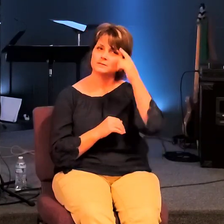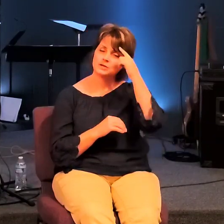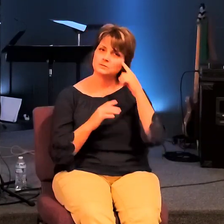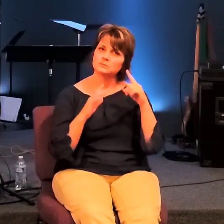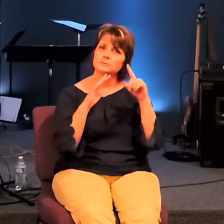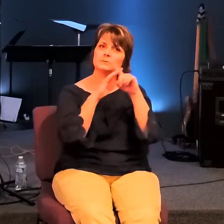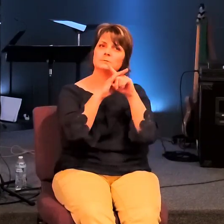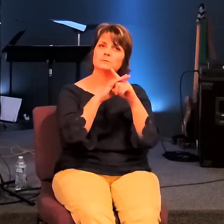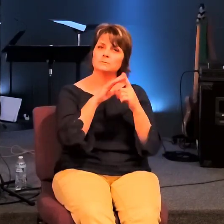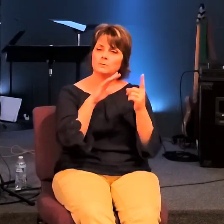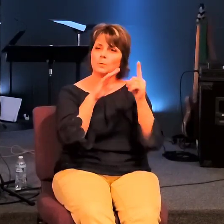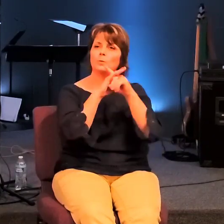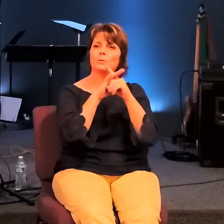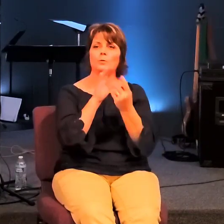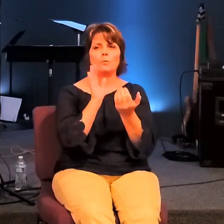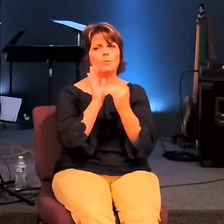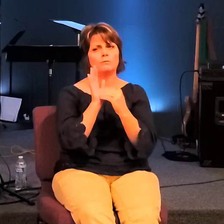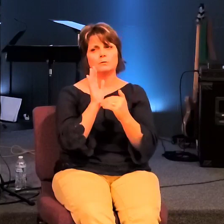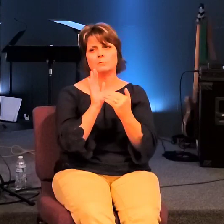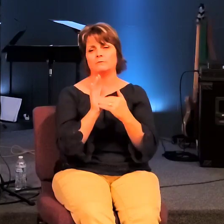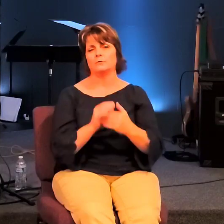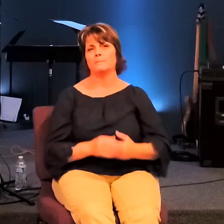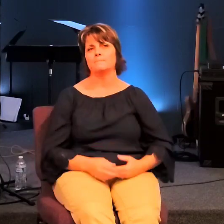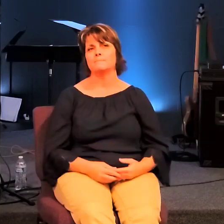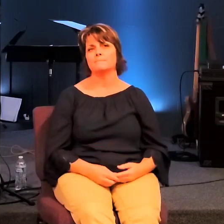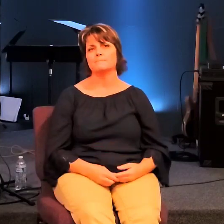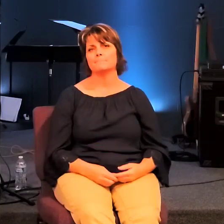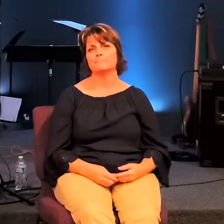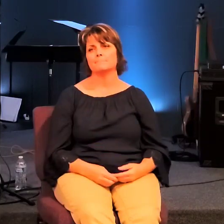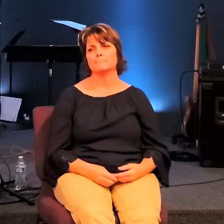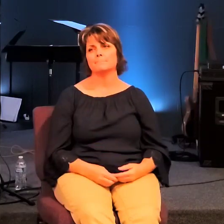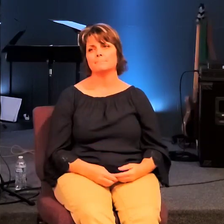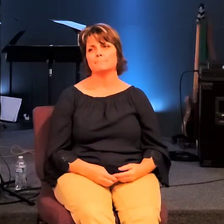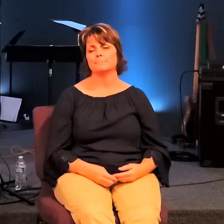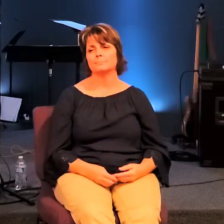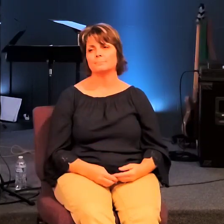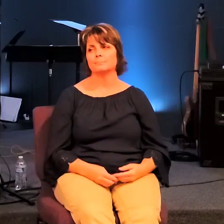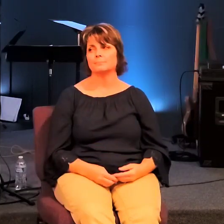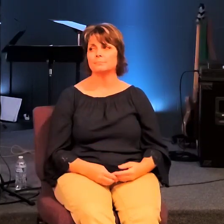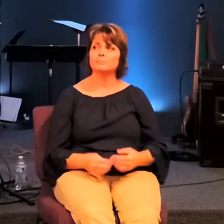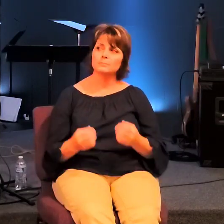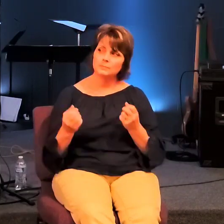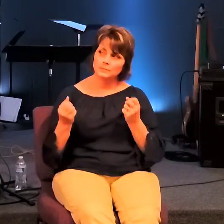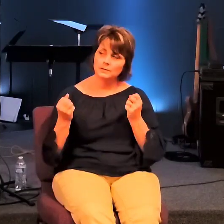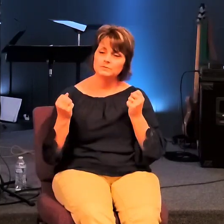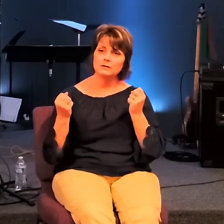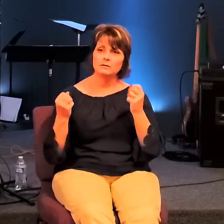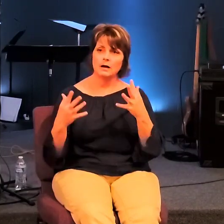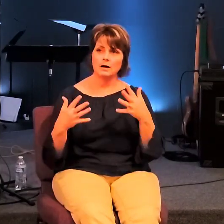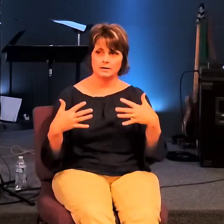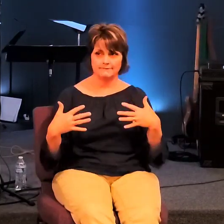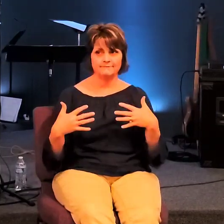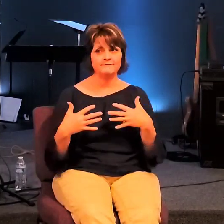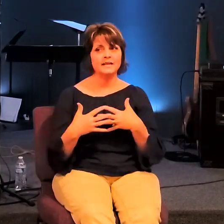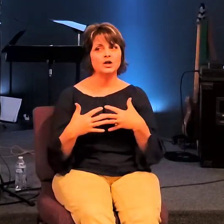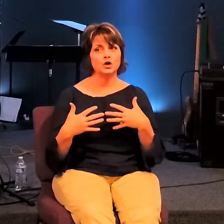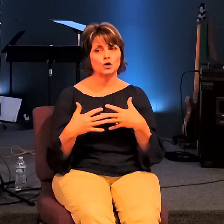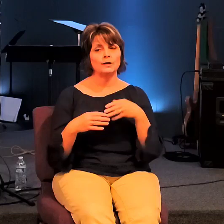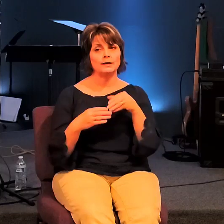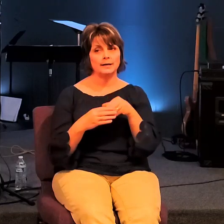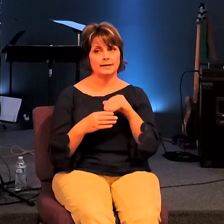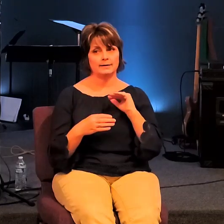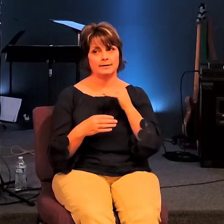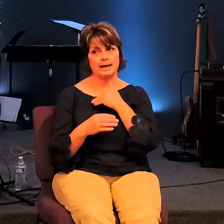over and over that there there's a lot of fear in our society right now there's a lot